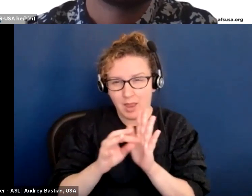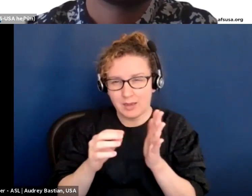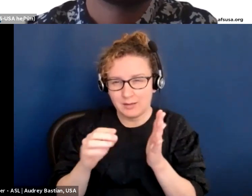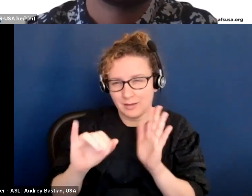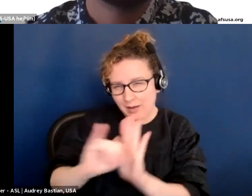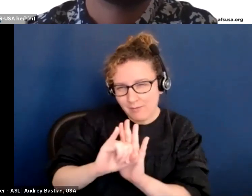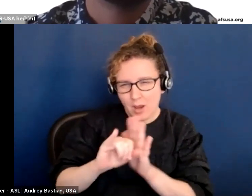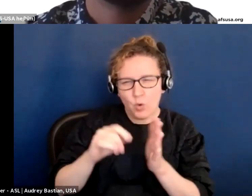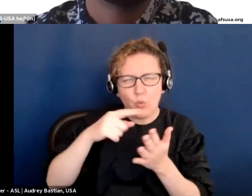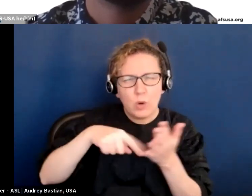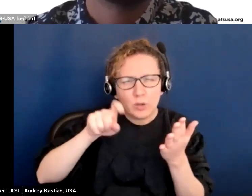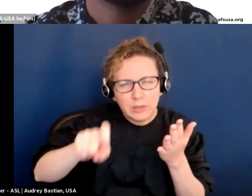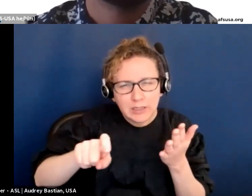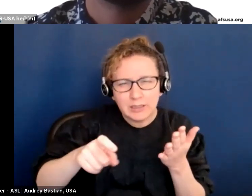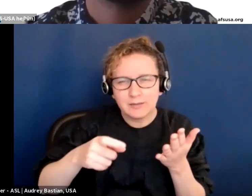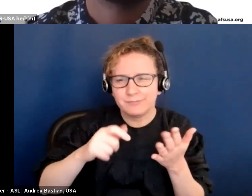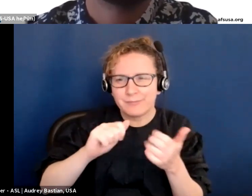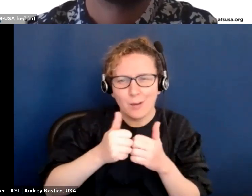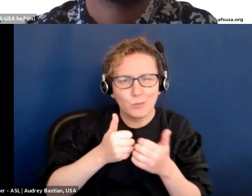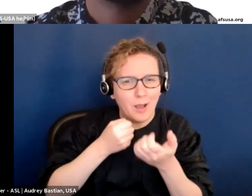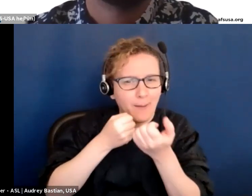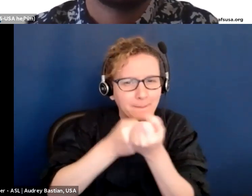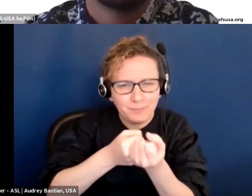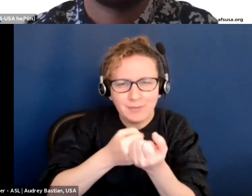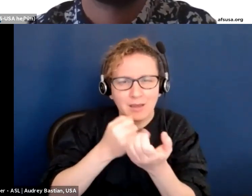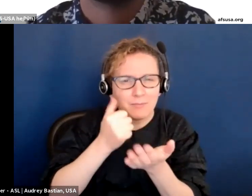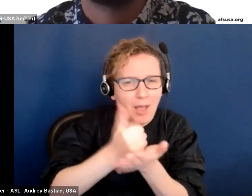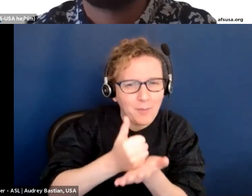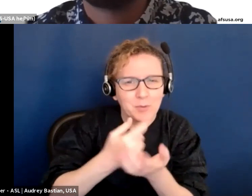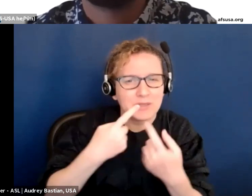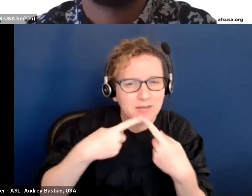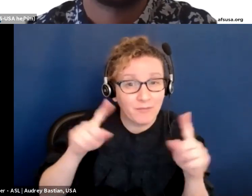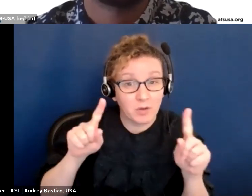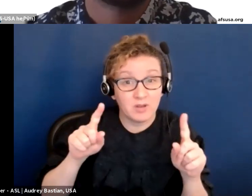you be successful because you probably will not think of every piece that goes into a